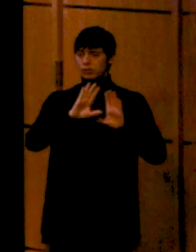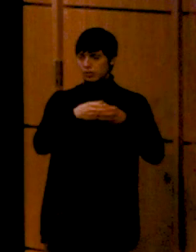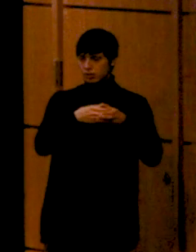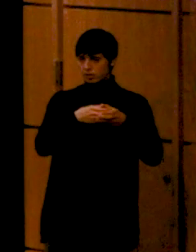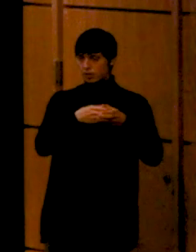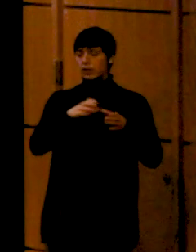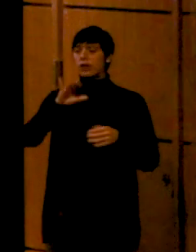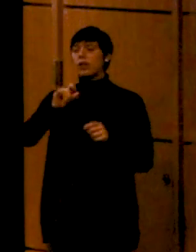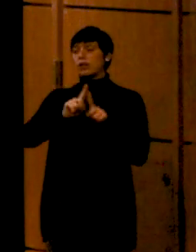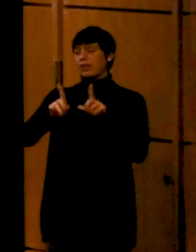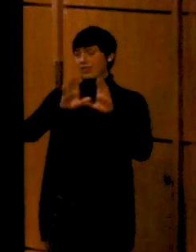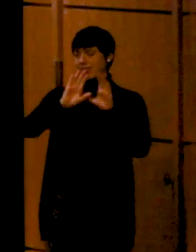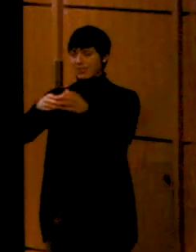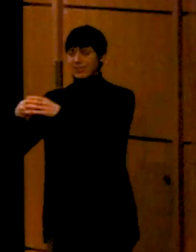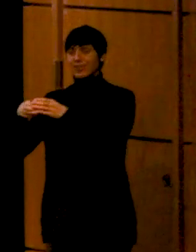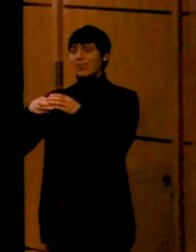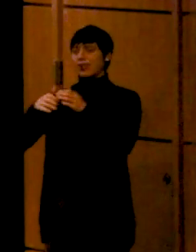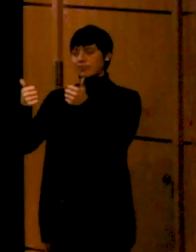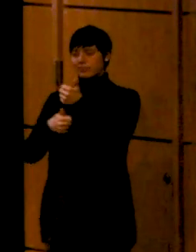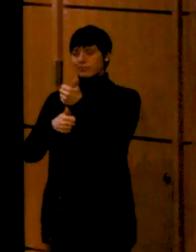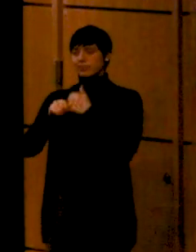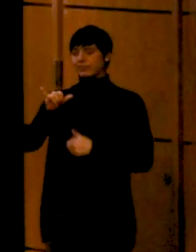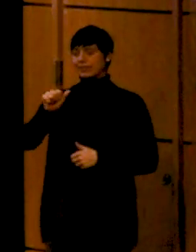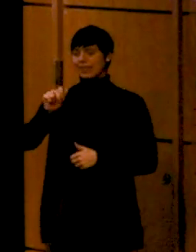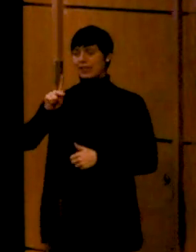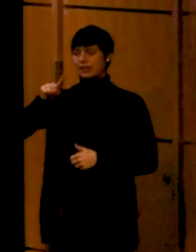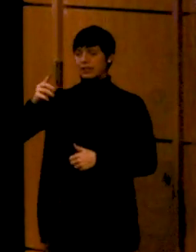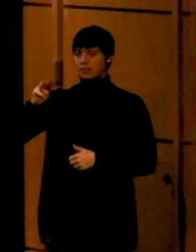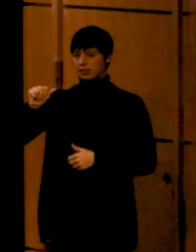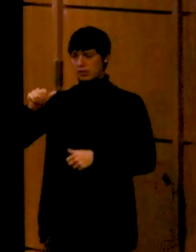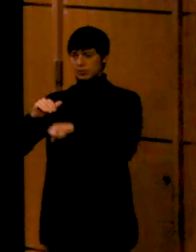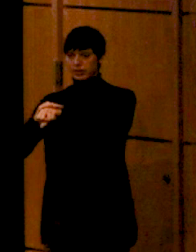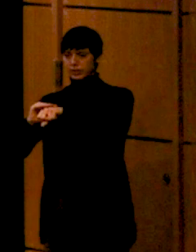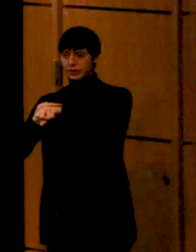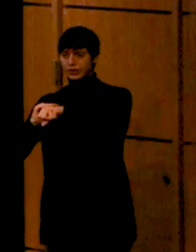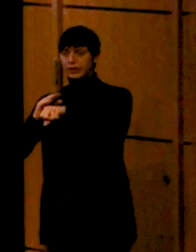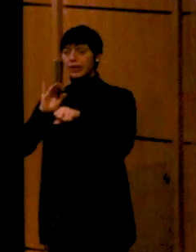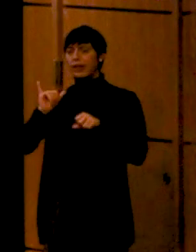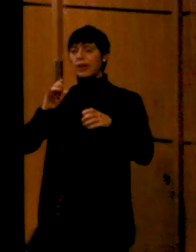the Yakama Nation, and their ancestors for whom Mount St. Helens has been a sacred place